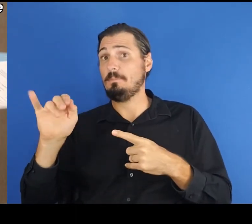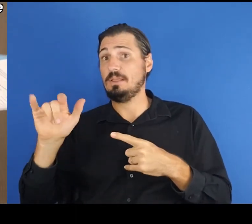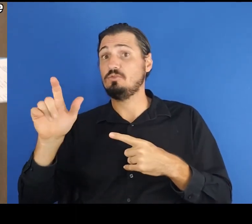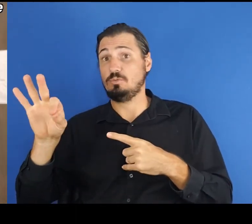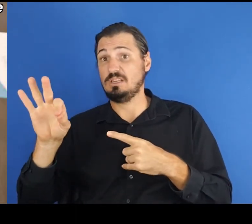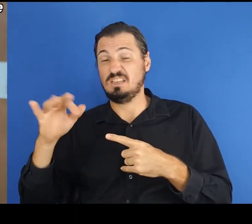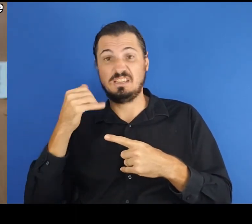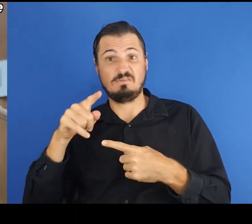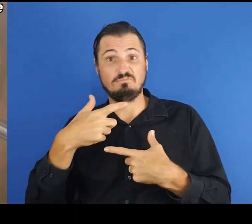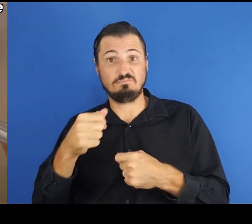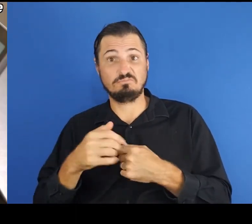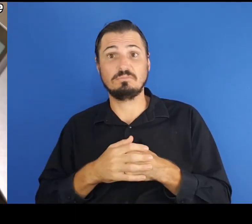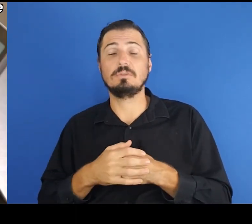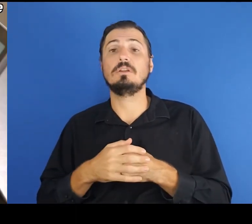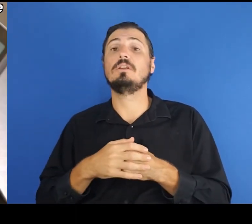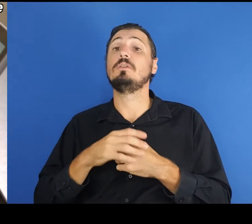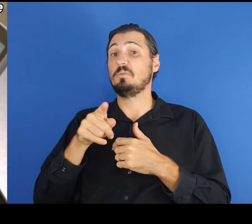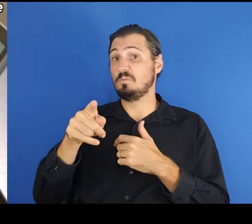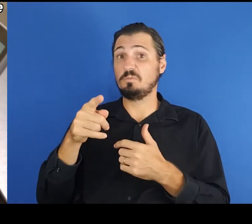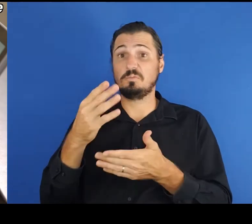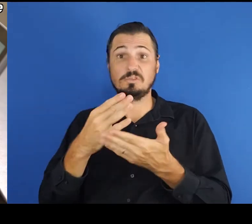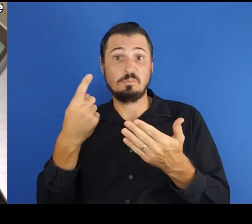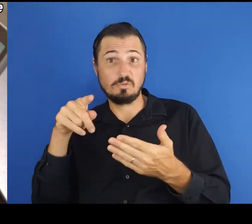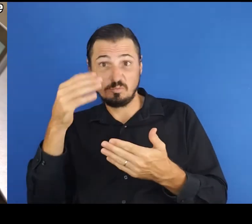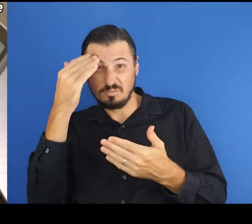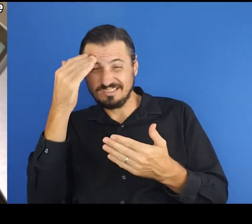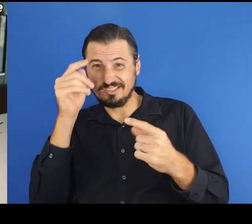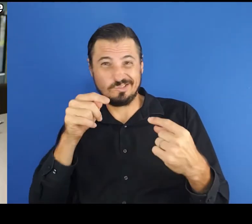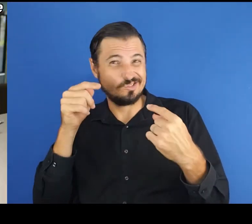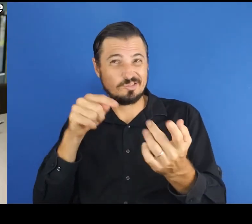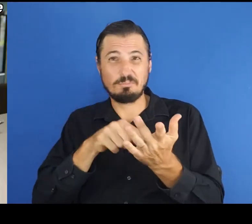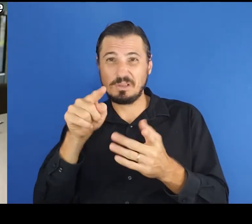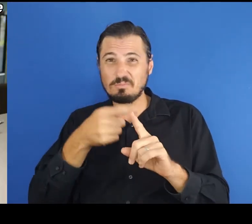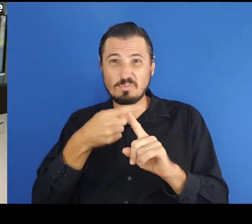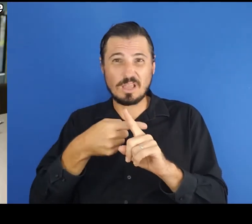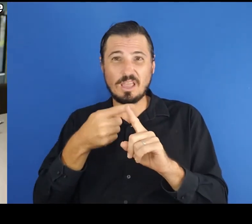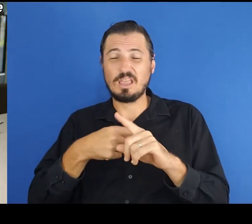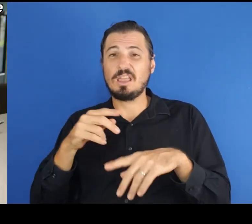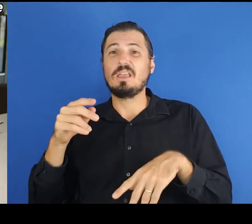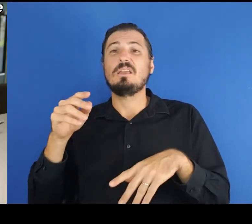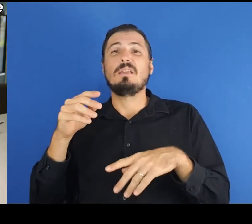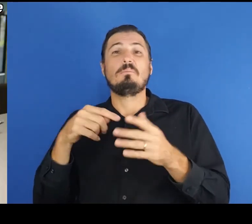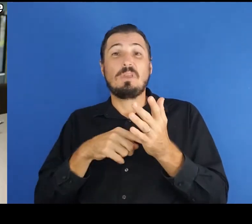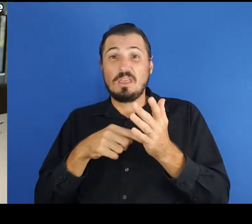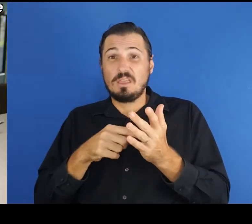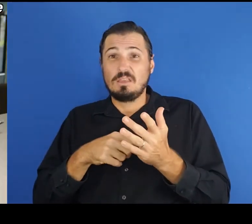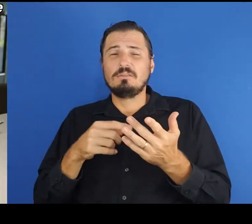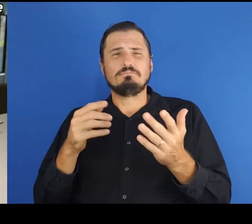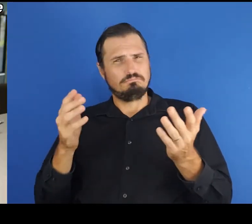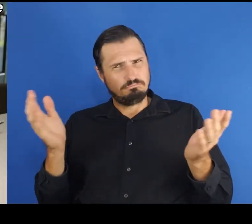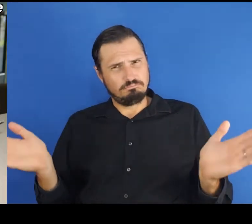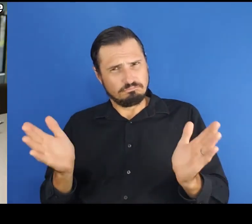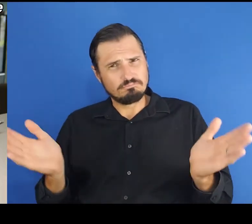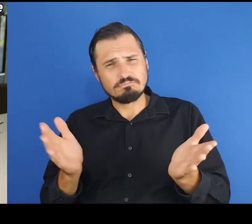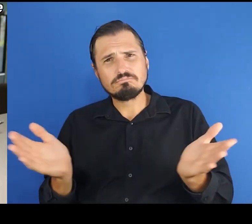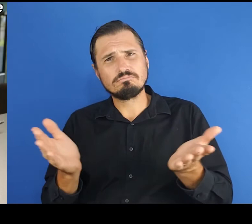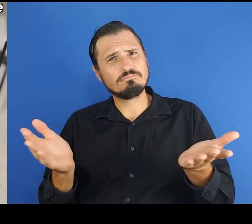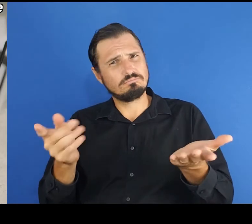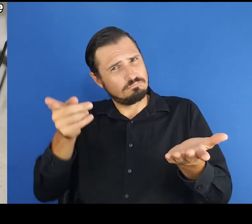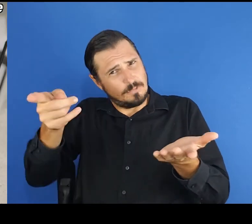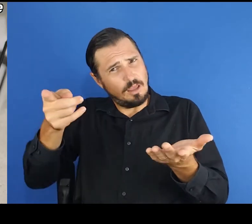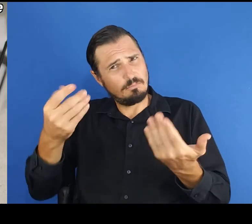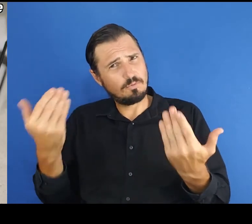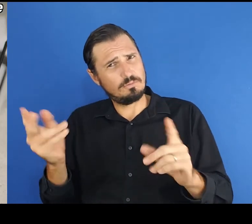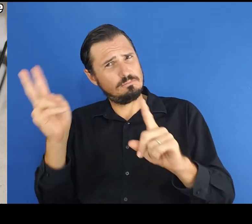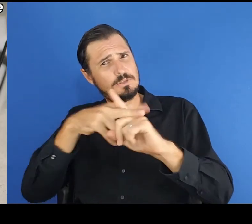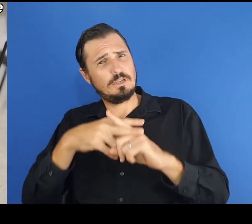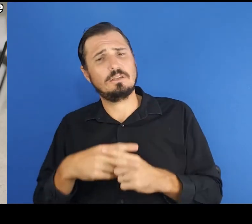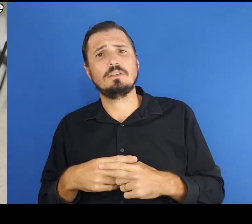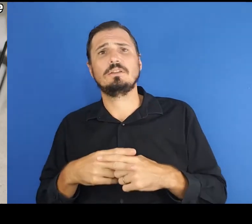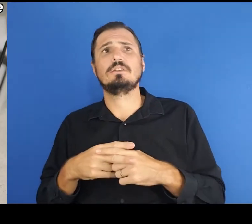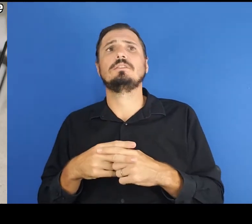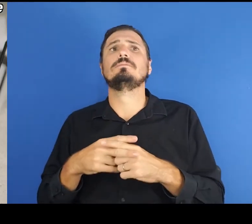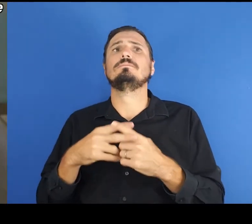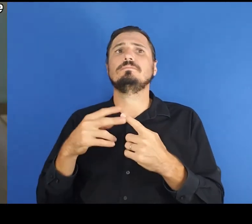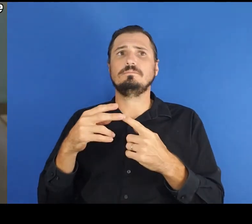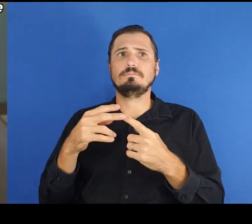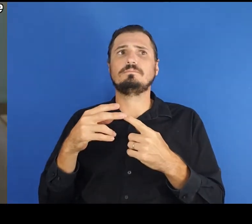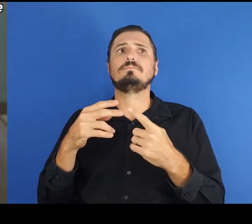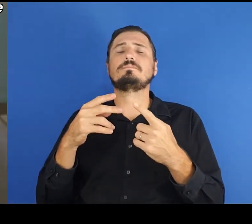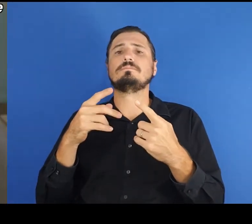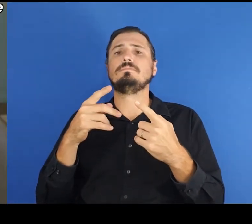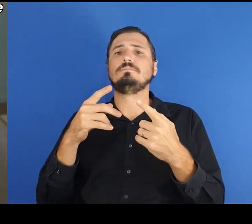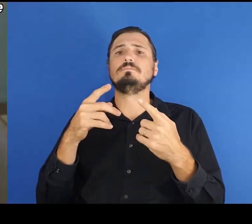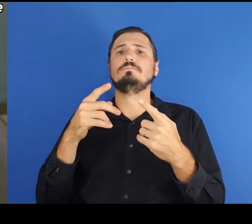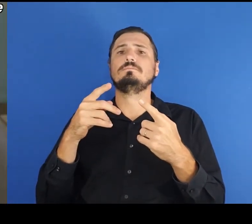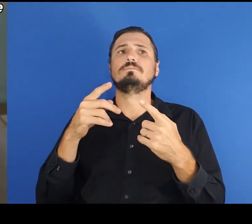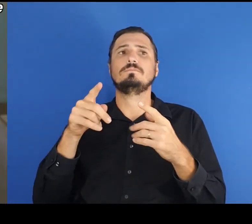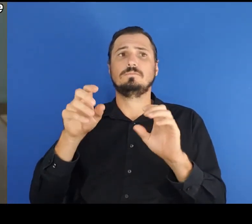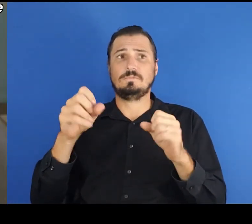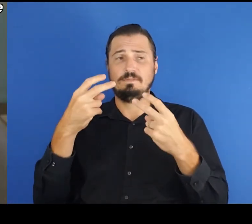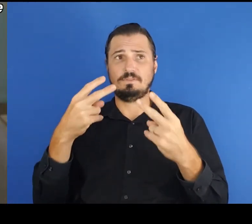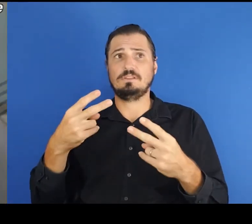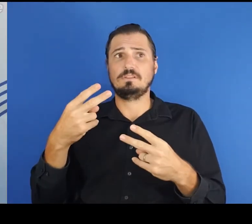applicants. If you or someone you know is having trouble with paying rent or utility bills, encourage them to apply to this program. To apply online, or for a list of assistance events, visit